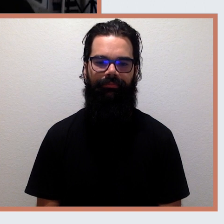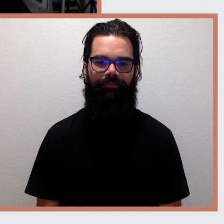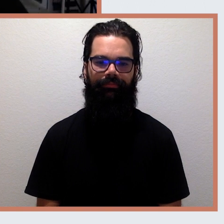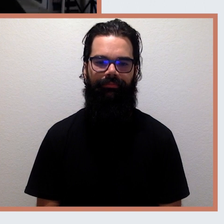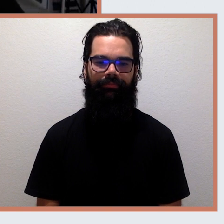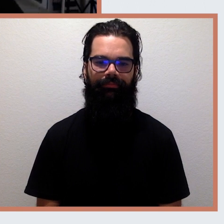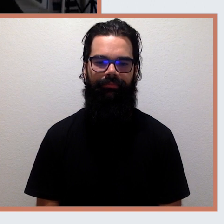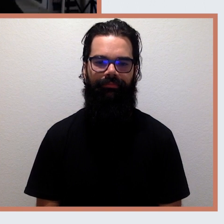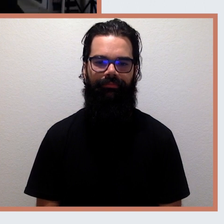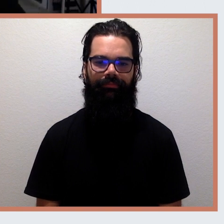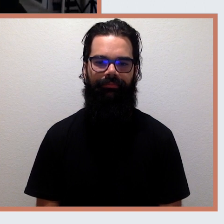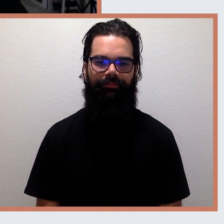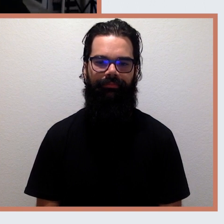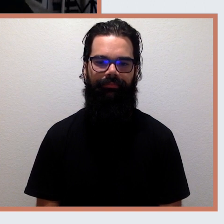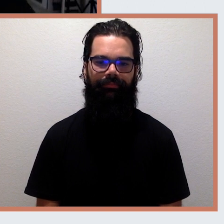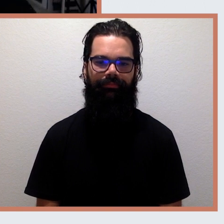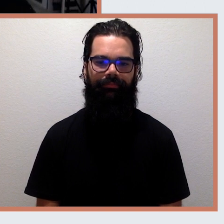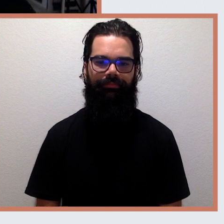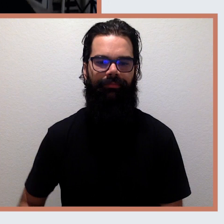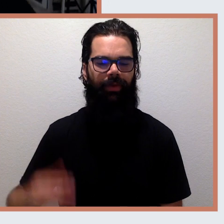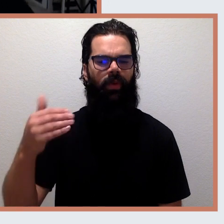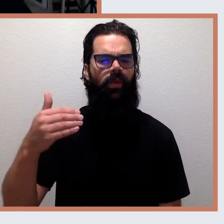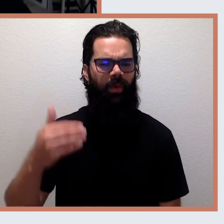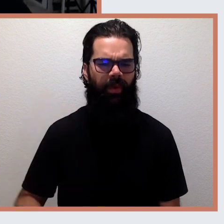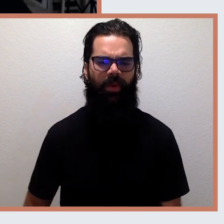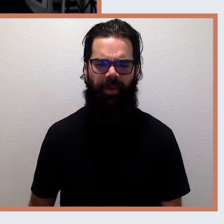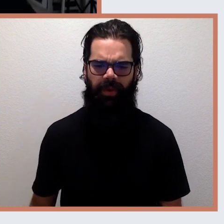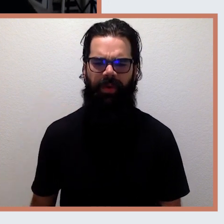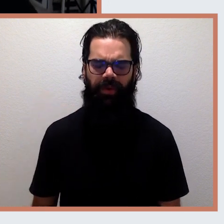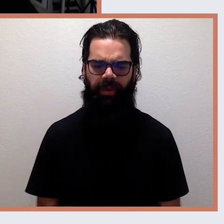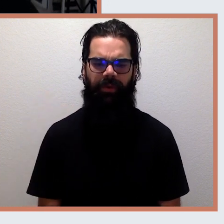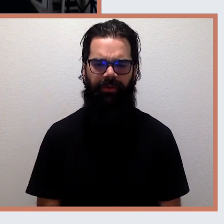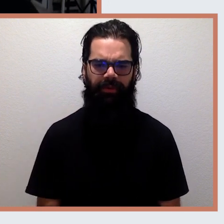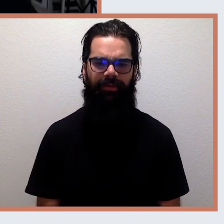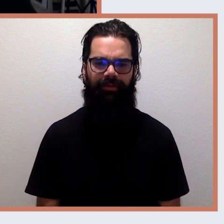And my grandpa looked at him and said, "Good luck." Wow. And so he's like, "Okay, got it."